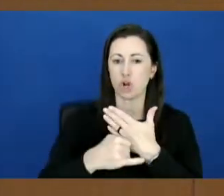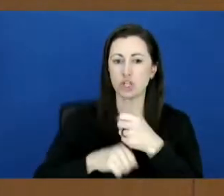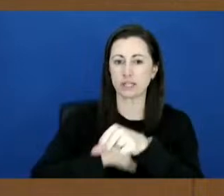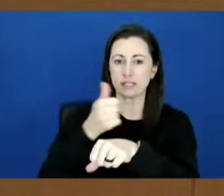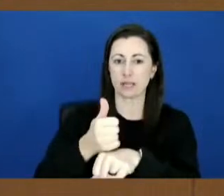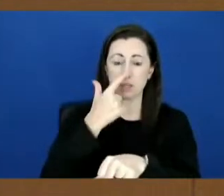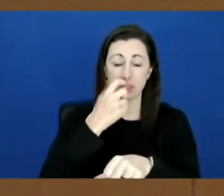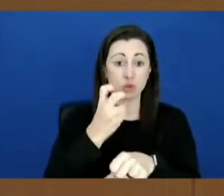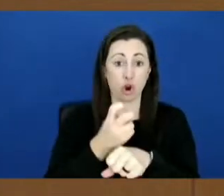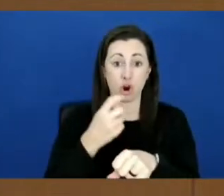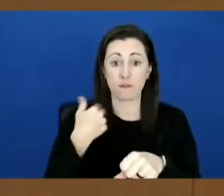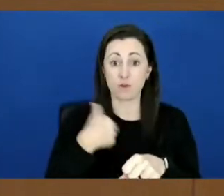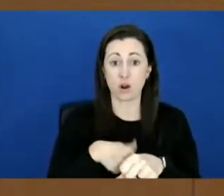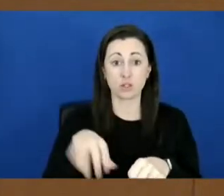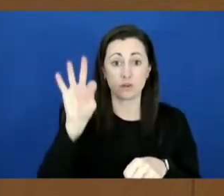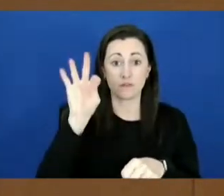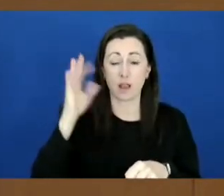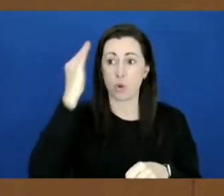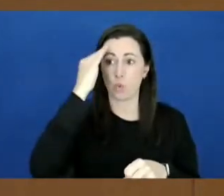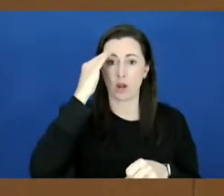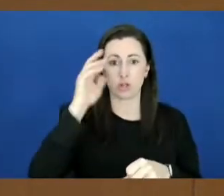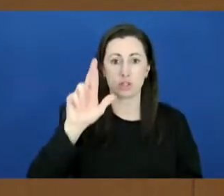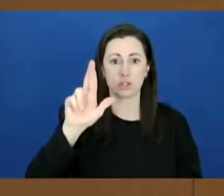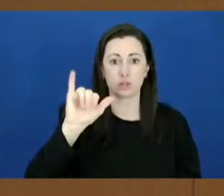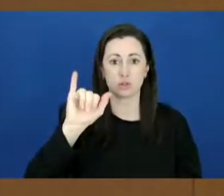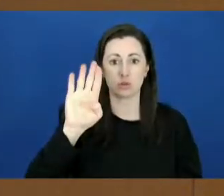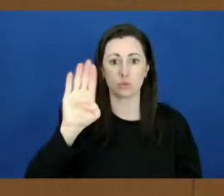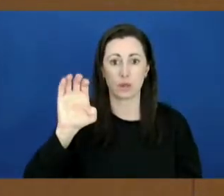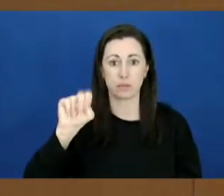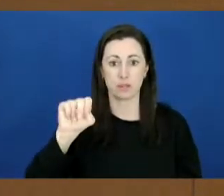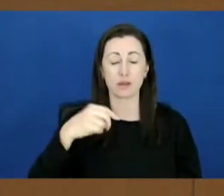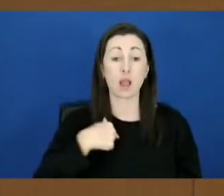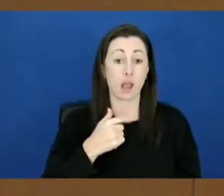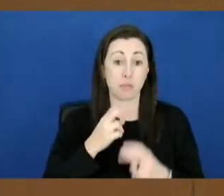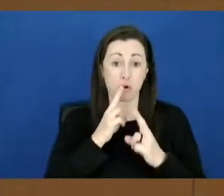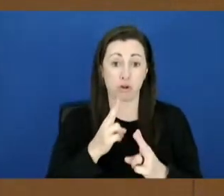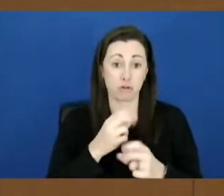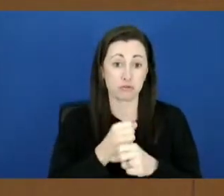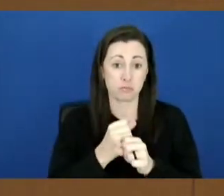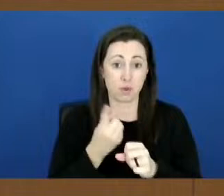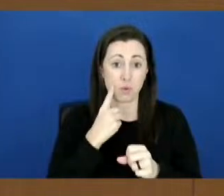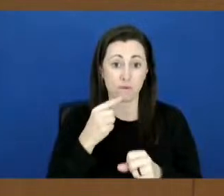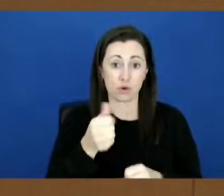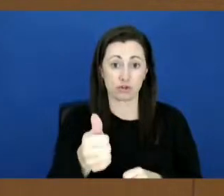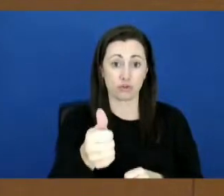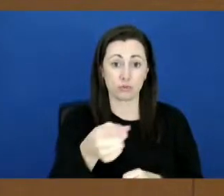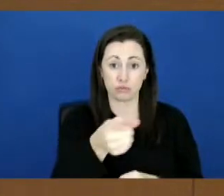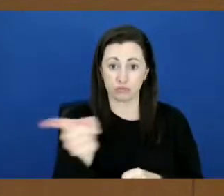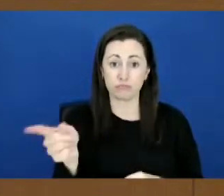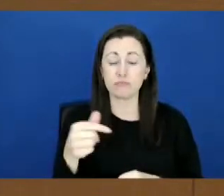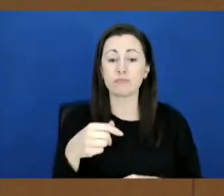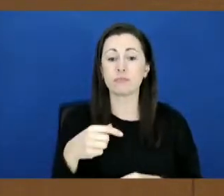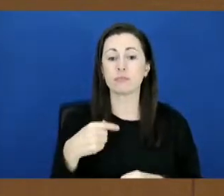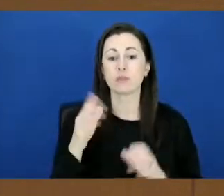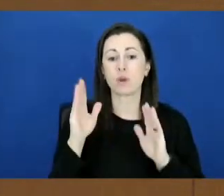ORGANIZATION SET UP, BECAUSE IT WAS DIFFICULT FOR US TO EVEN FIND AWARENESS RIBBONS.